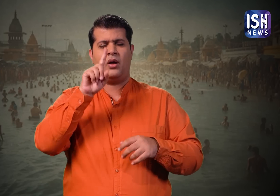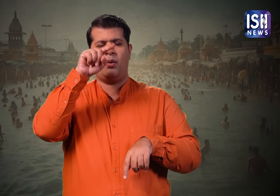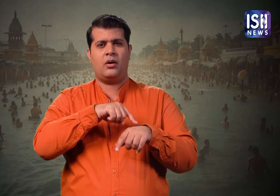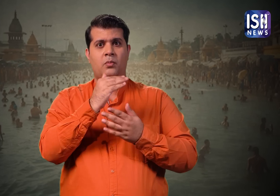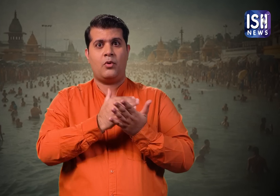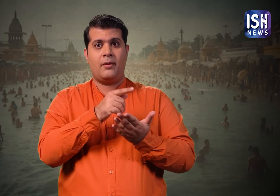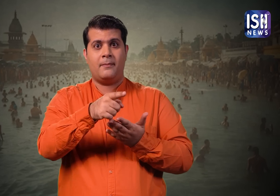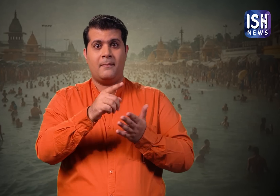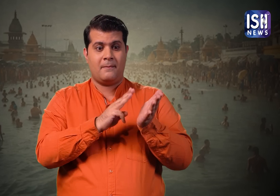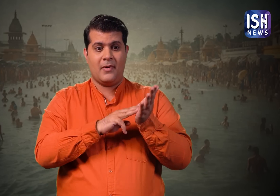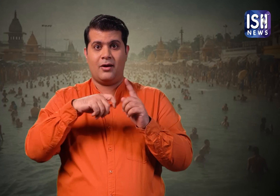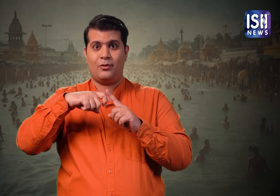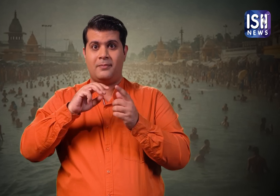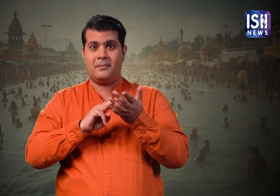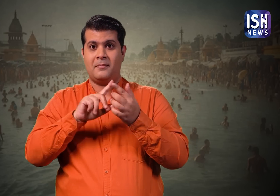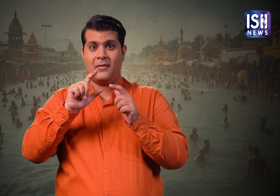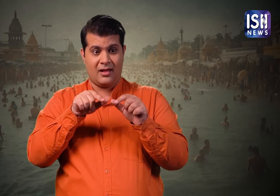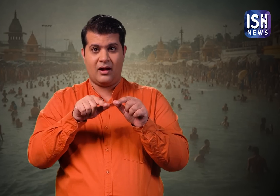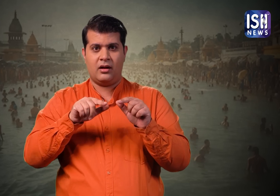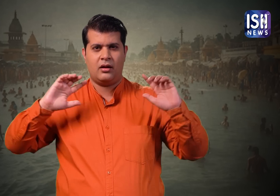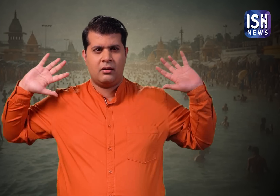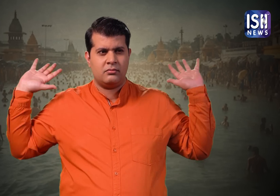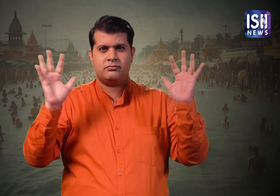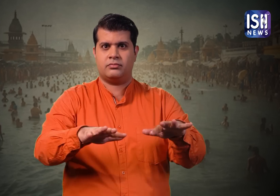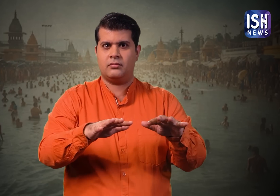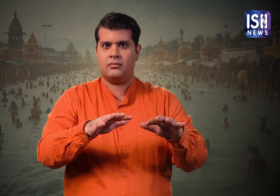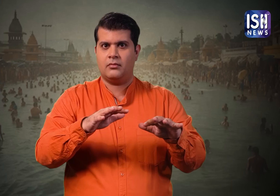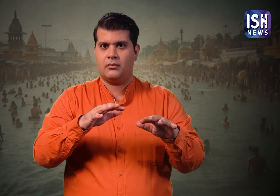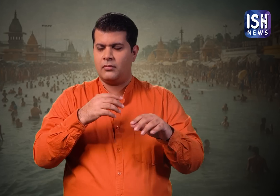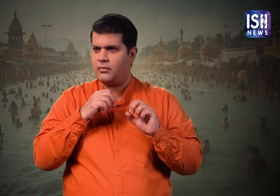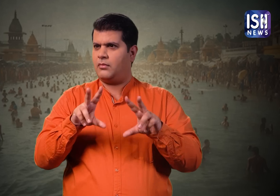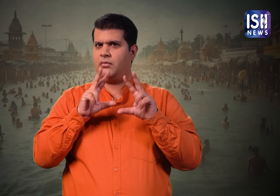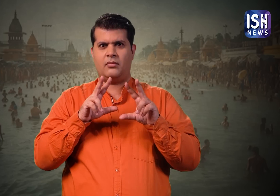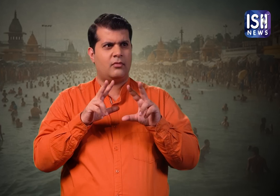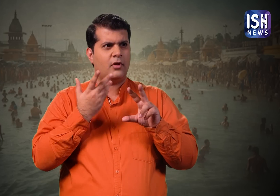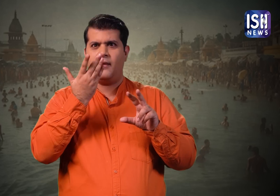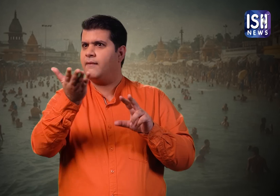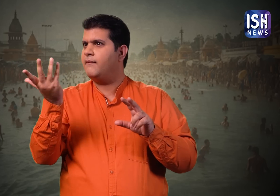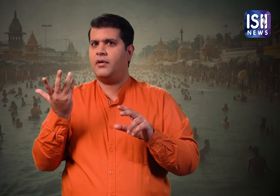We only see them during the Maha Kumbh Mela, which everyone attends. It's quite surprising!